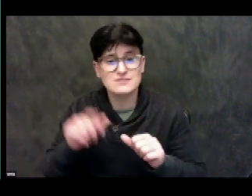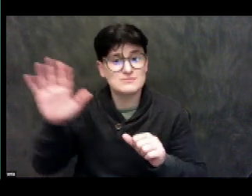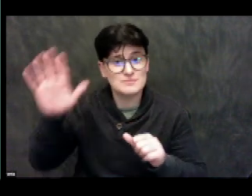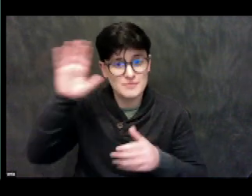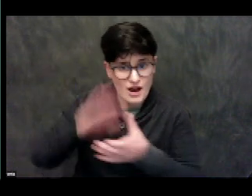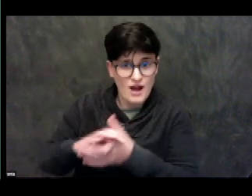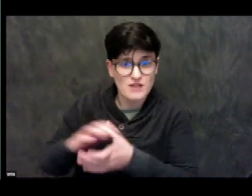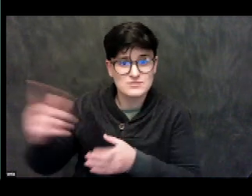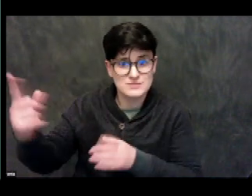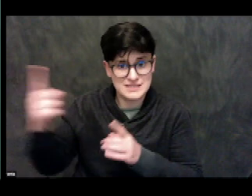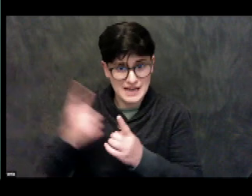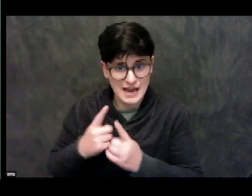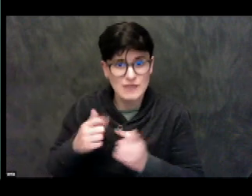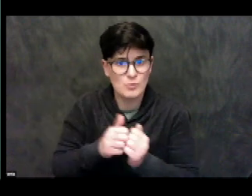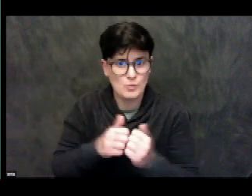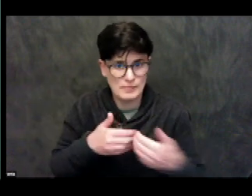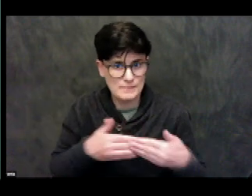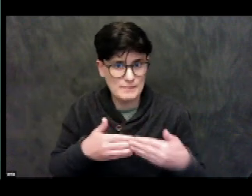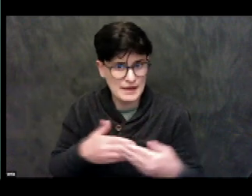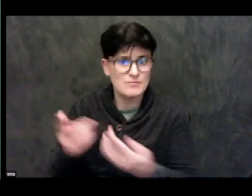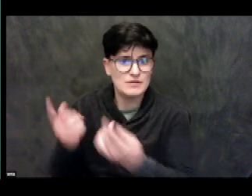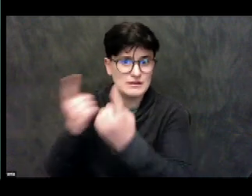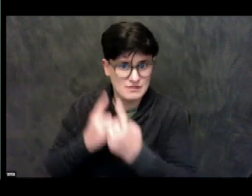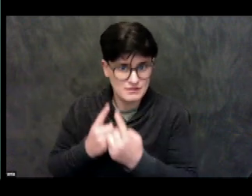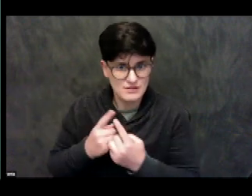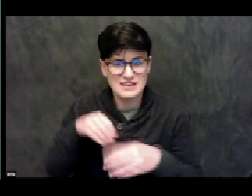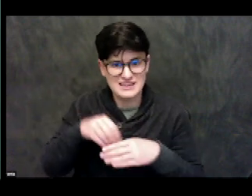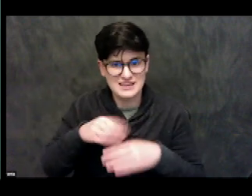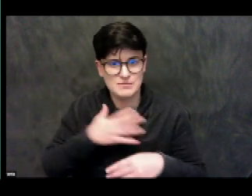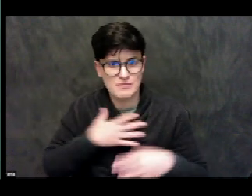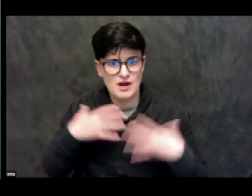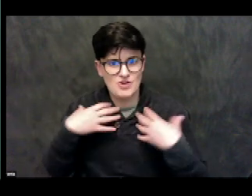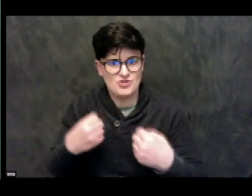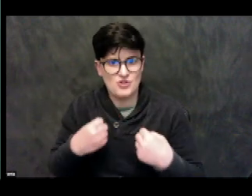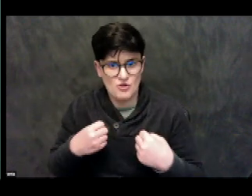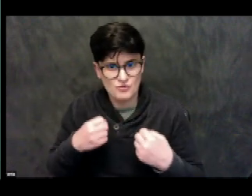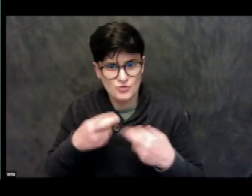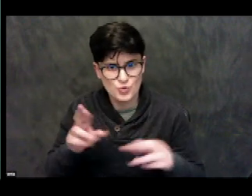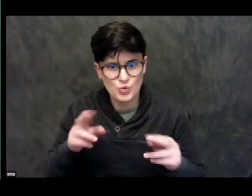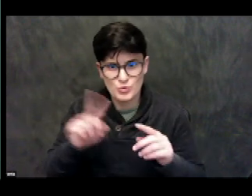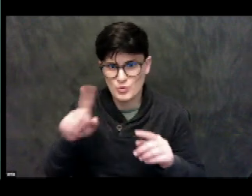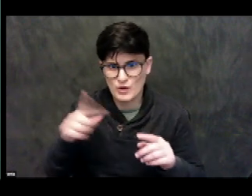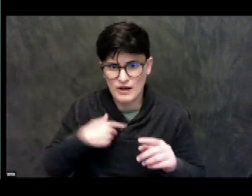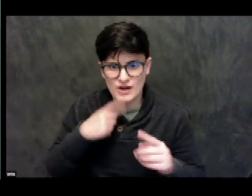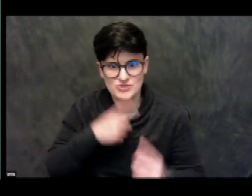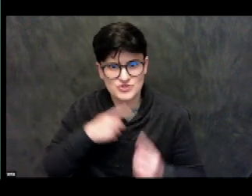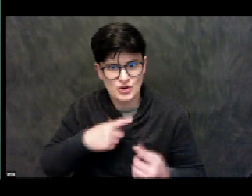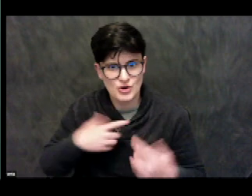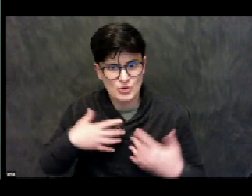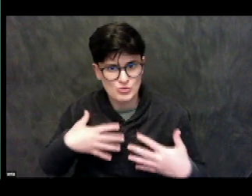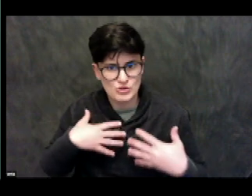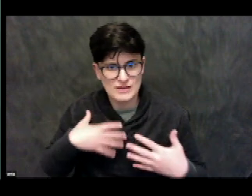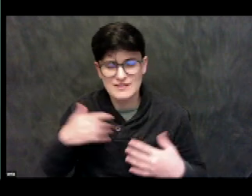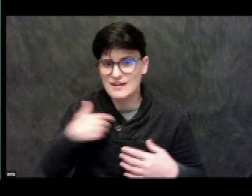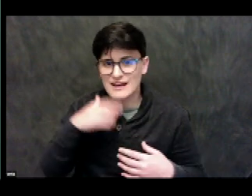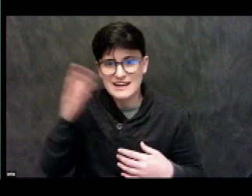where I was having struggling to breathe. I never ended up going out.